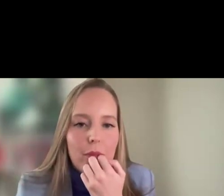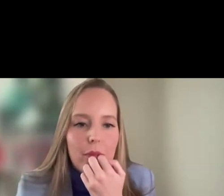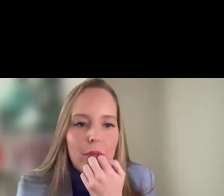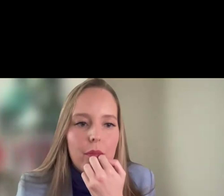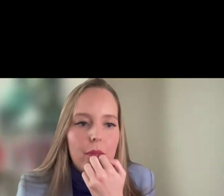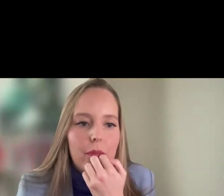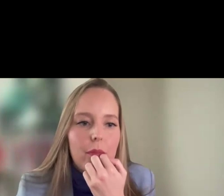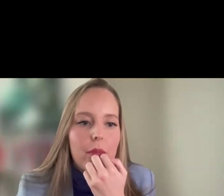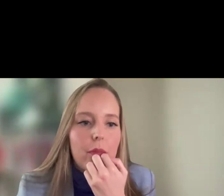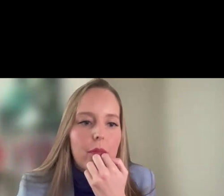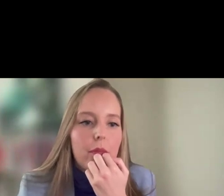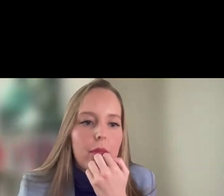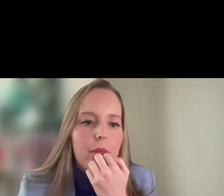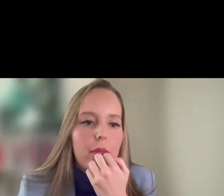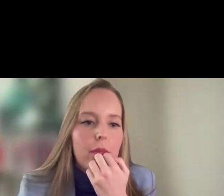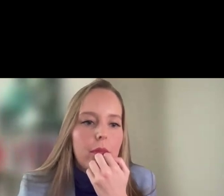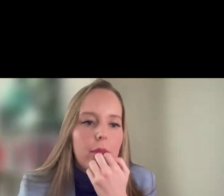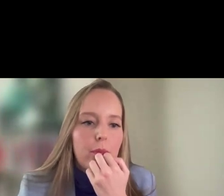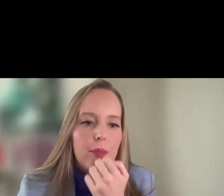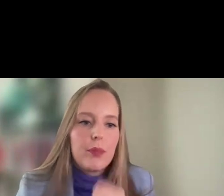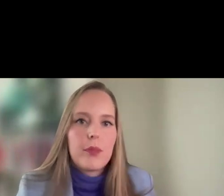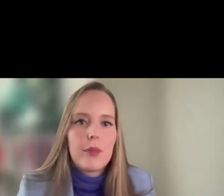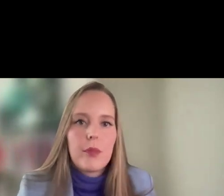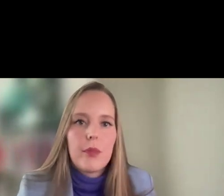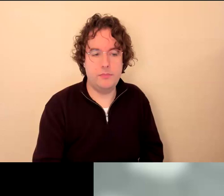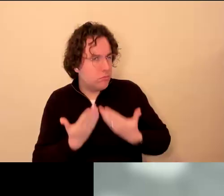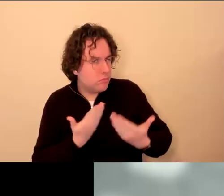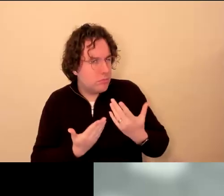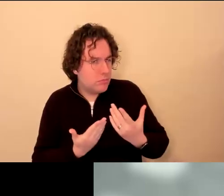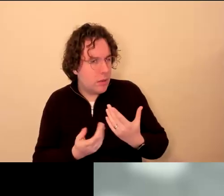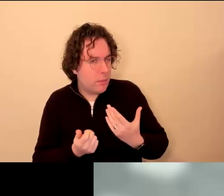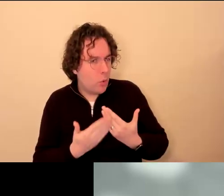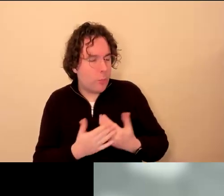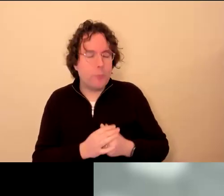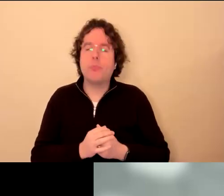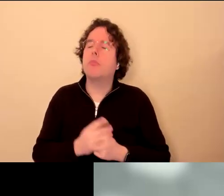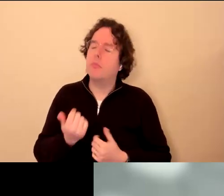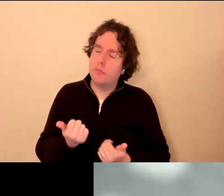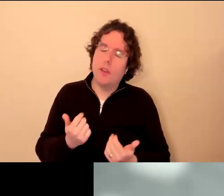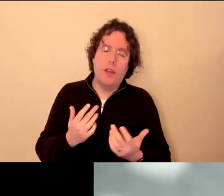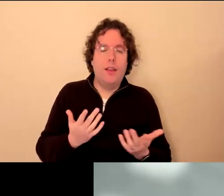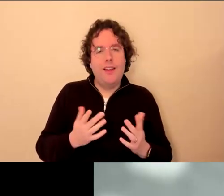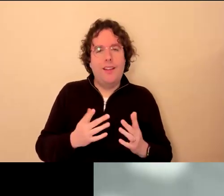Chris: absolutely. So the, the problem is with, with talking about these rights kind of in a broader spectrum,